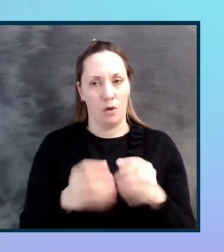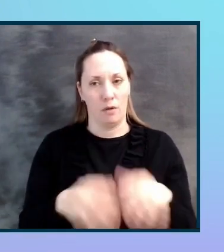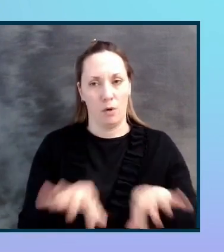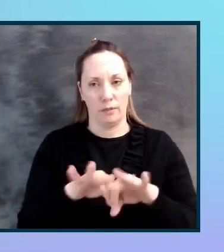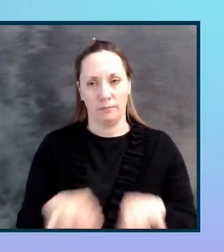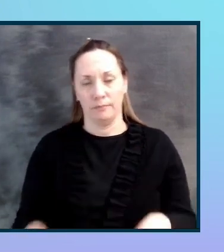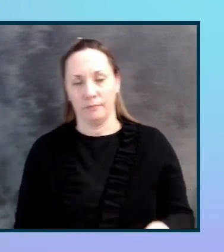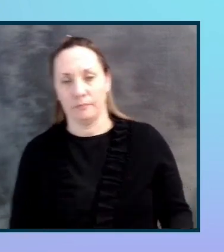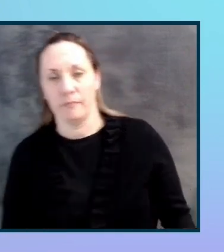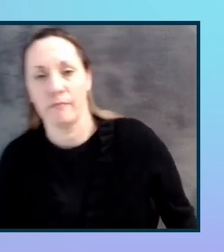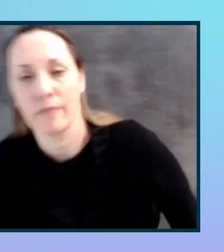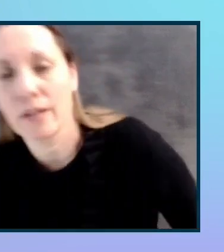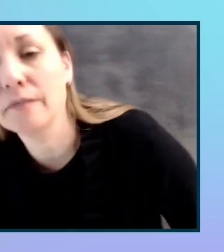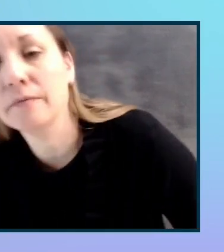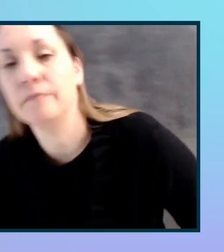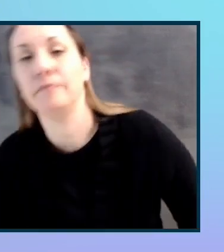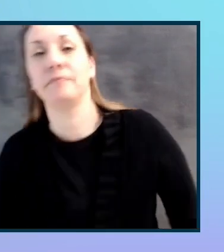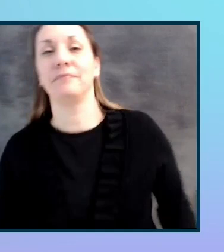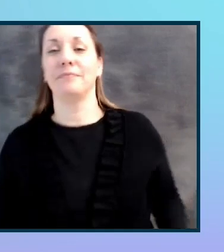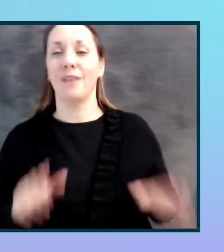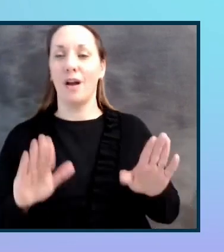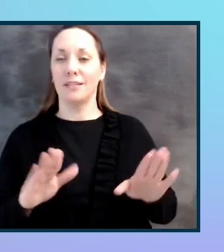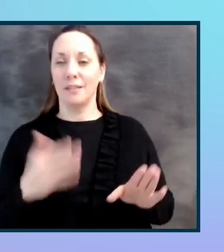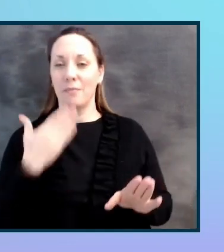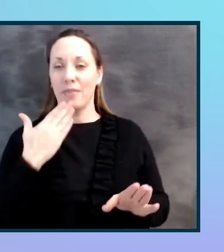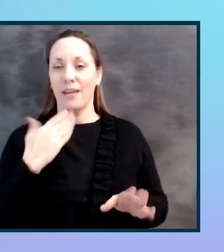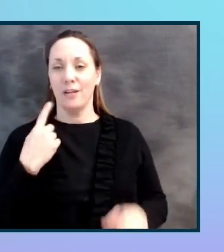Awesome, I knew you'd like that question. Thank you for whoever submitted that one.